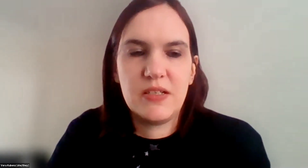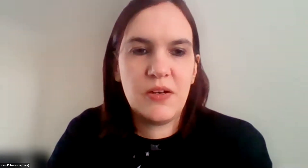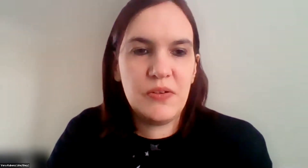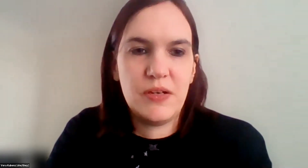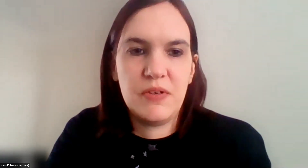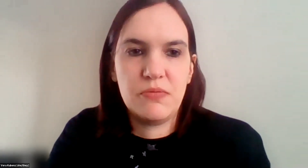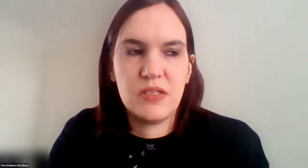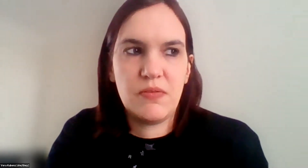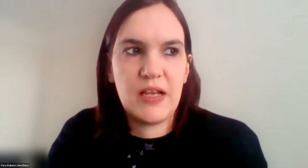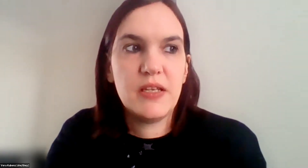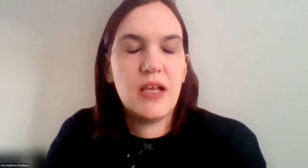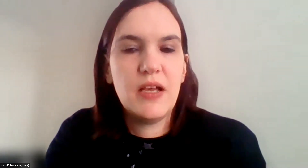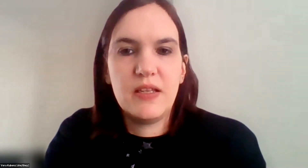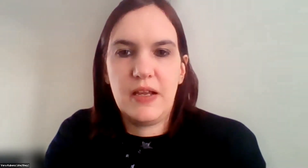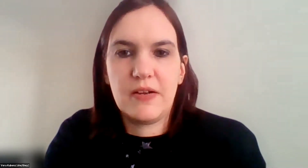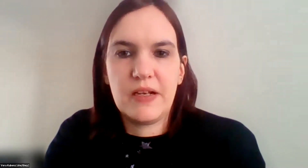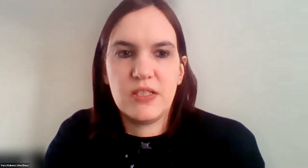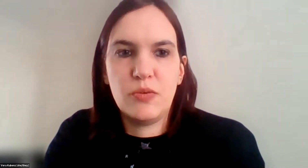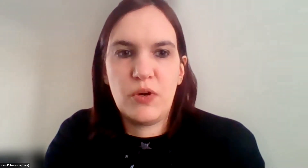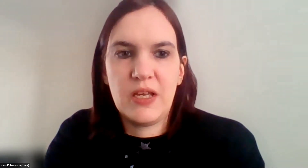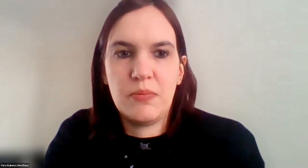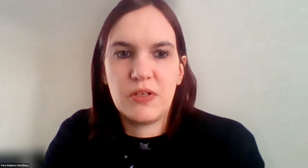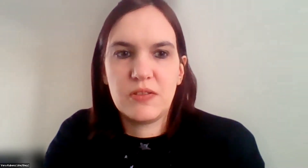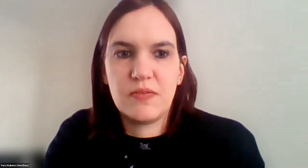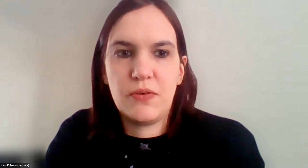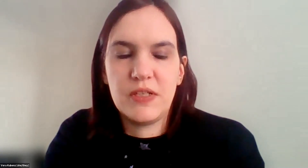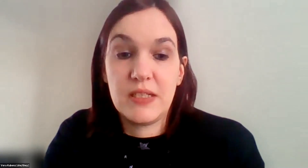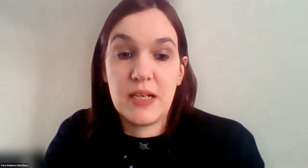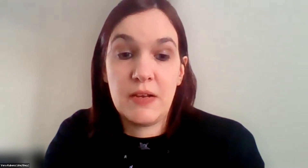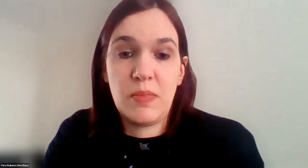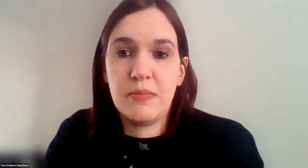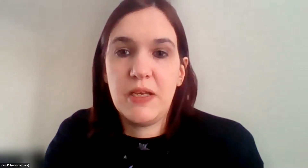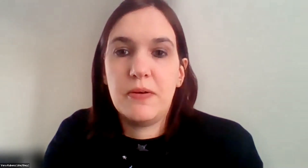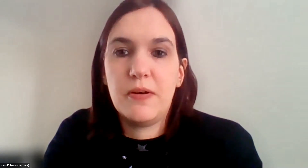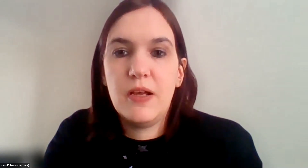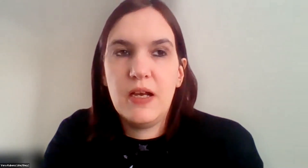and culture which was around the lack of access to Braille books for blind people.